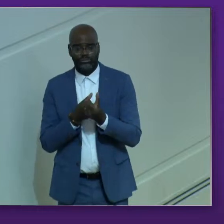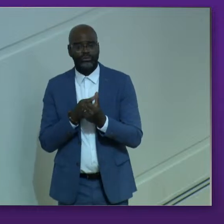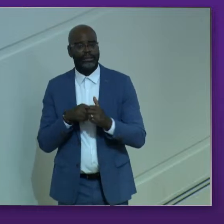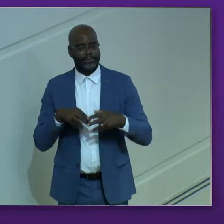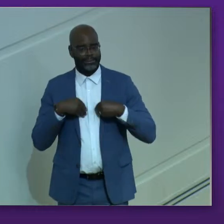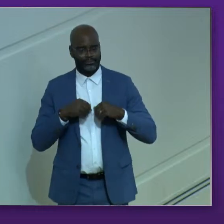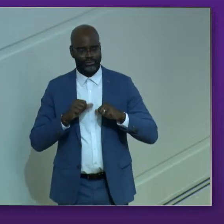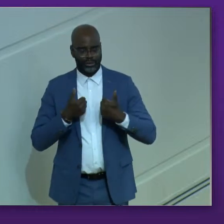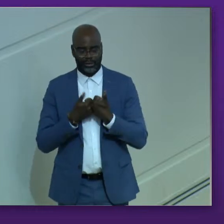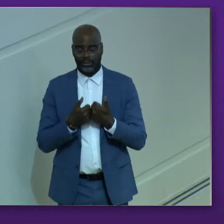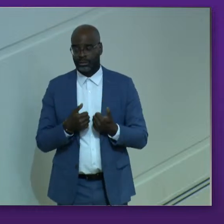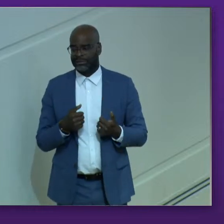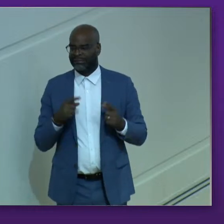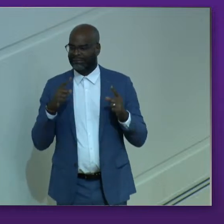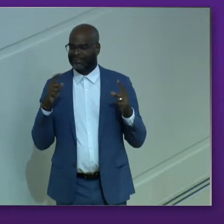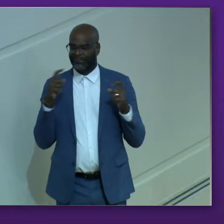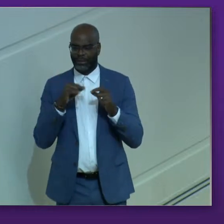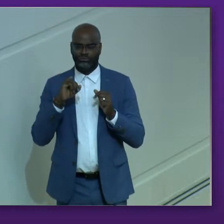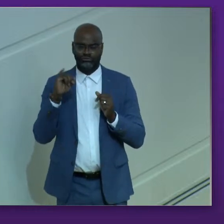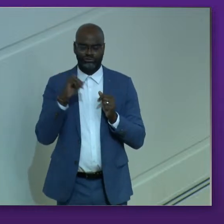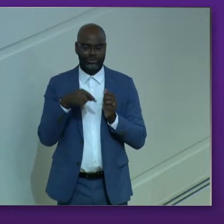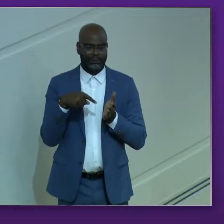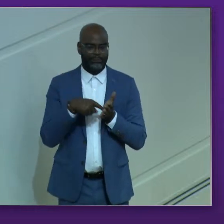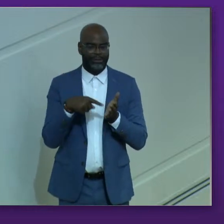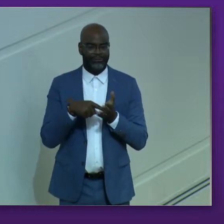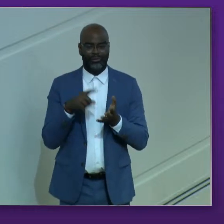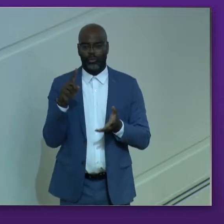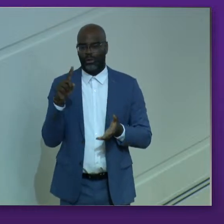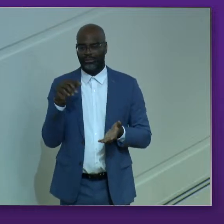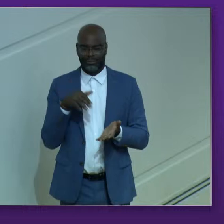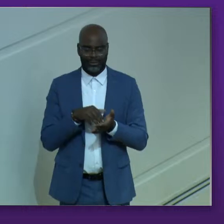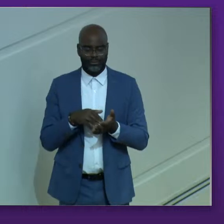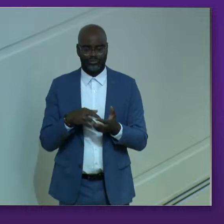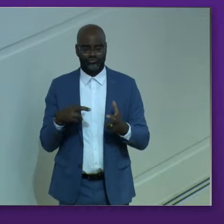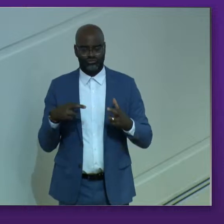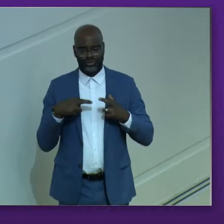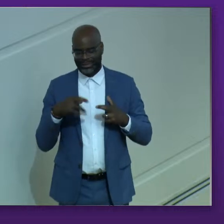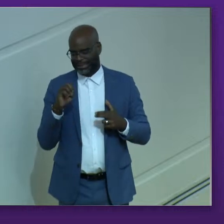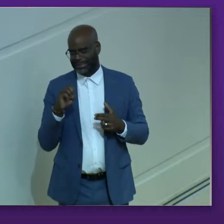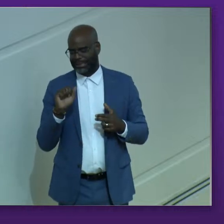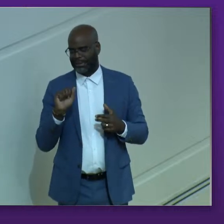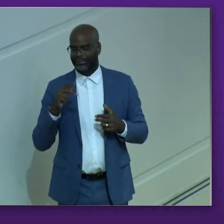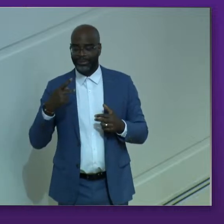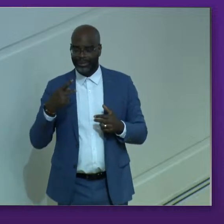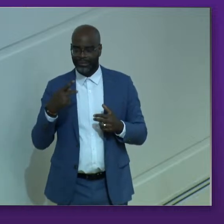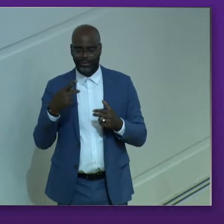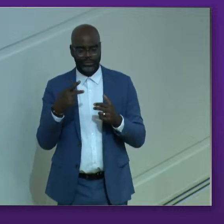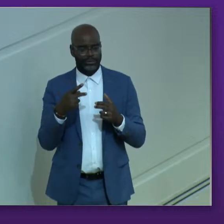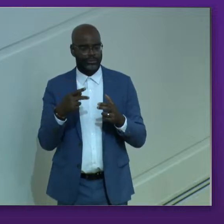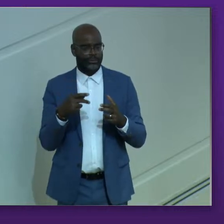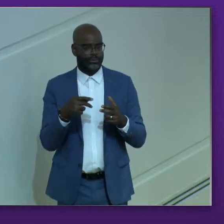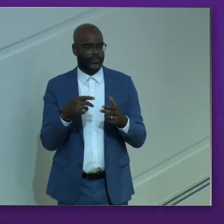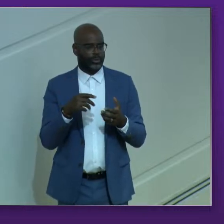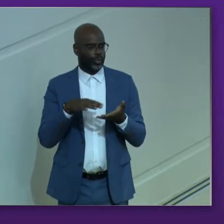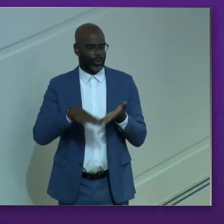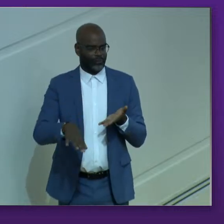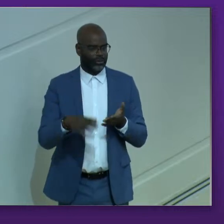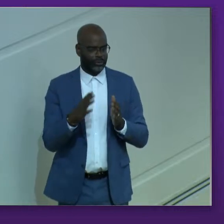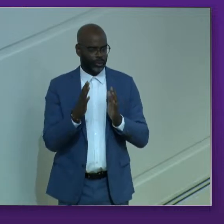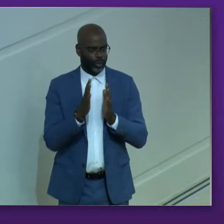[SPEAKING SPANISH].OVER NEXT AWARD IS FOR THE HR STEM FINANCE TEAM. THIS FINANCE TEAMED UP DESPITE HEAVY WORKLOADS BENEFITS HR